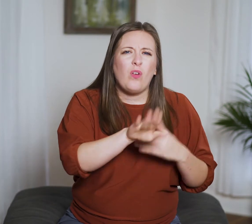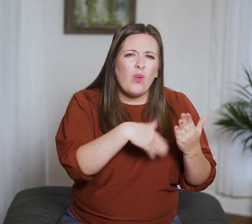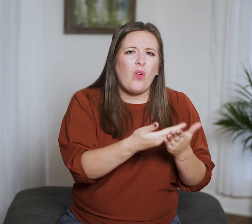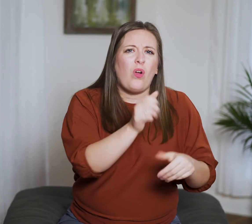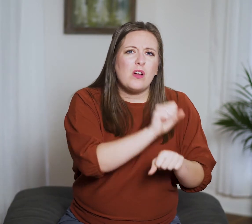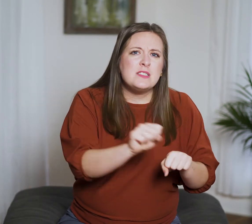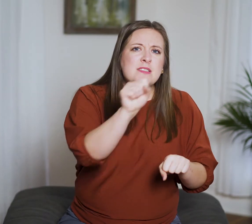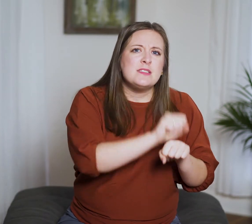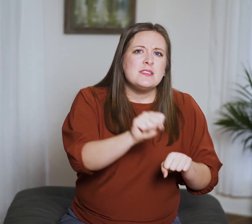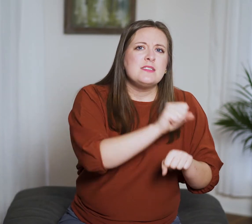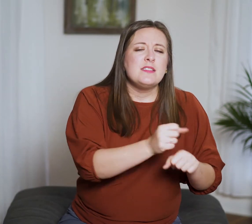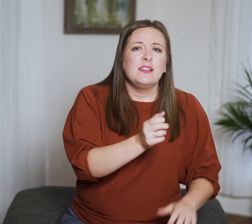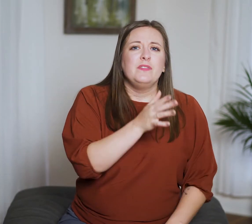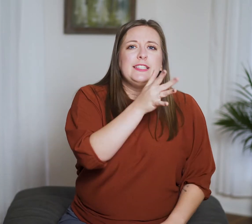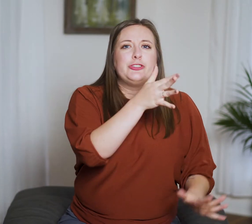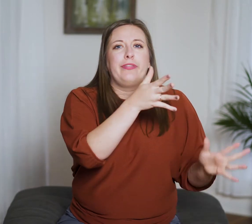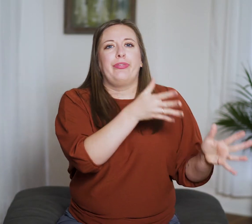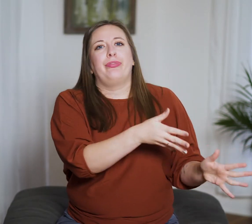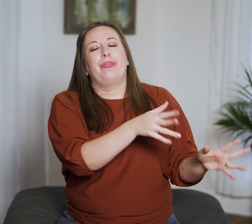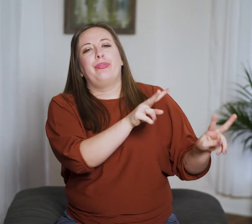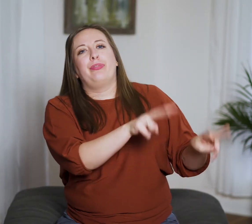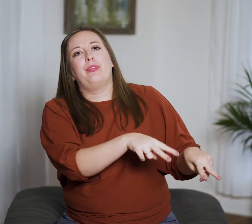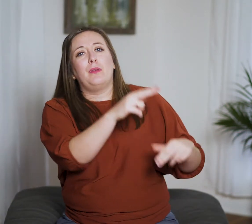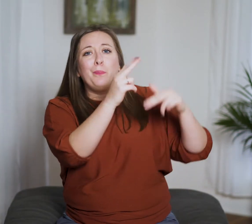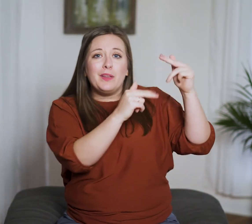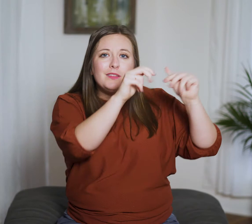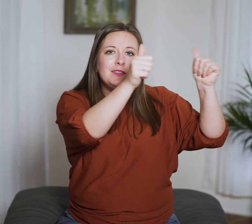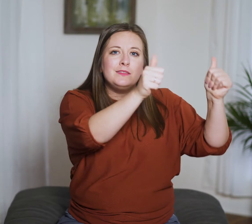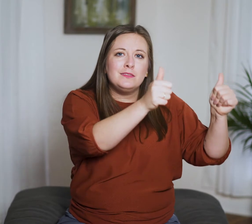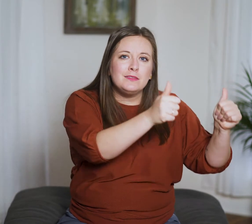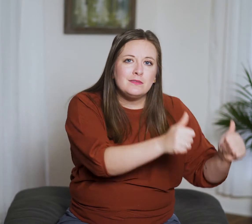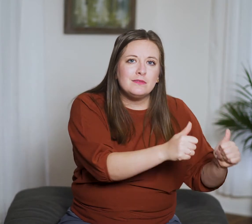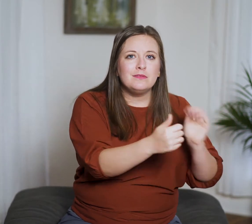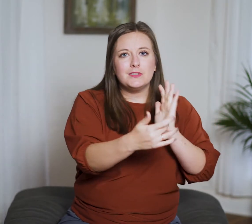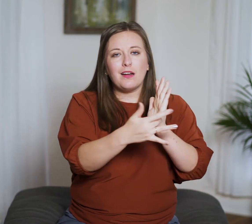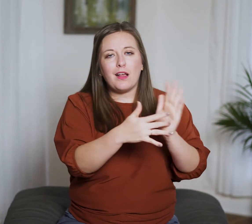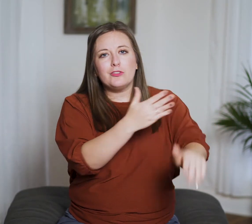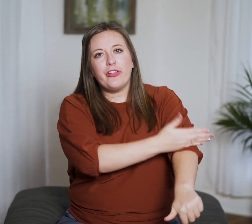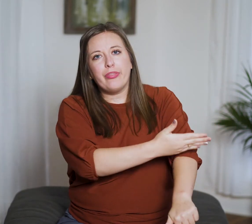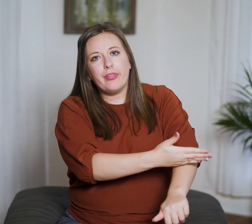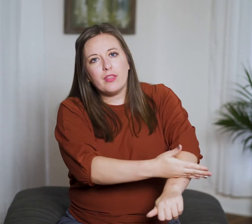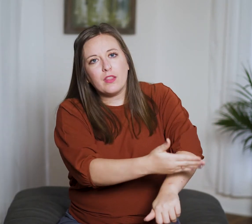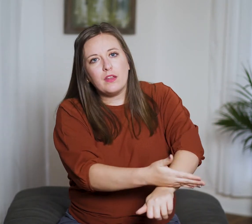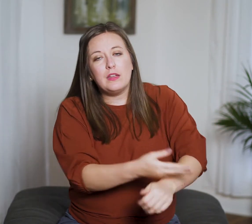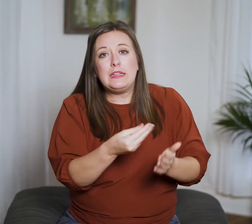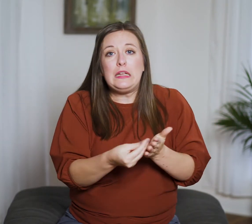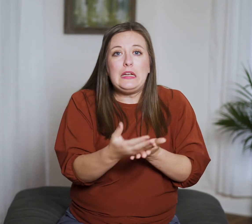All hard work is eventually negated— buildings decay, technology becomes outdated,